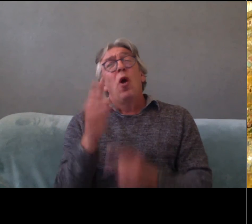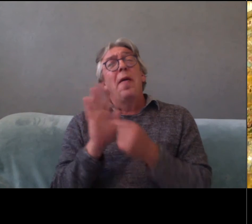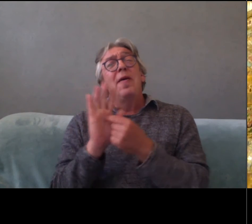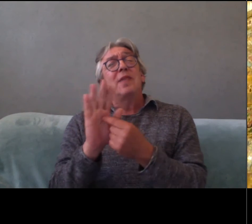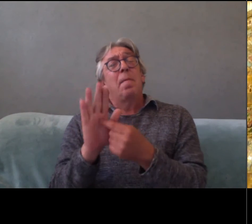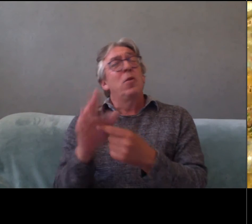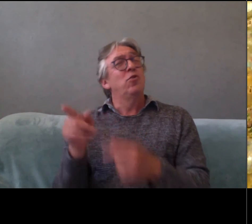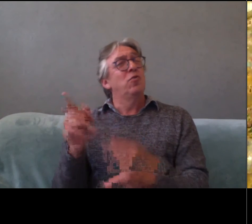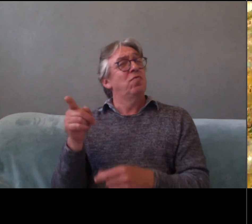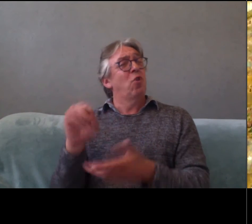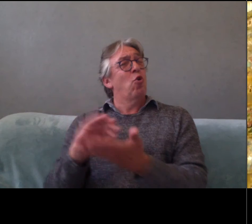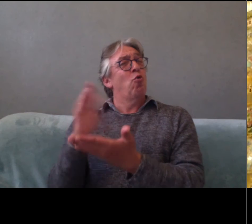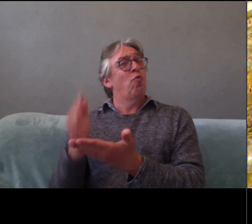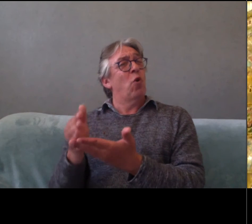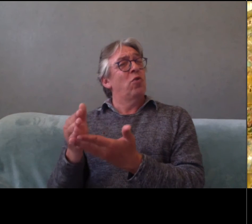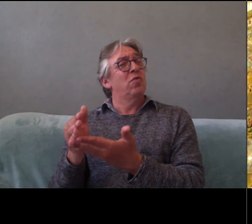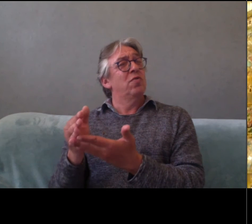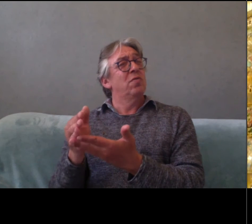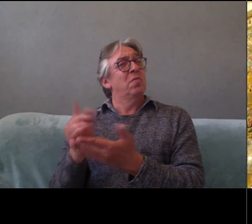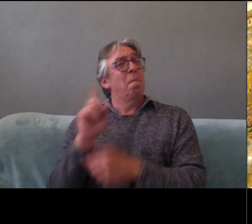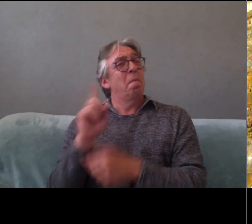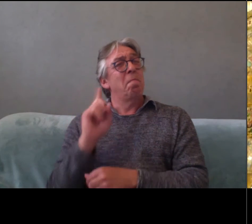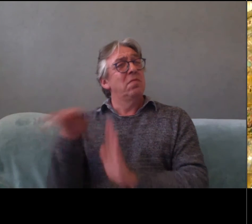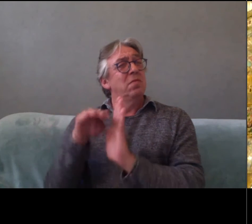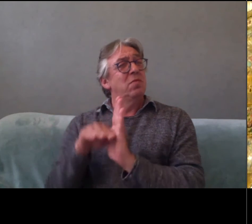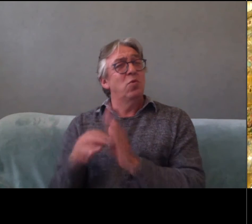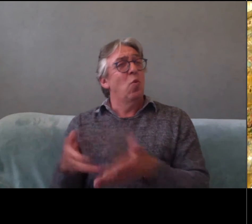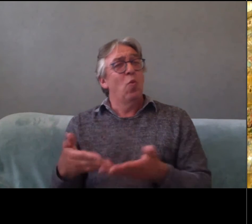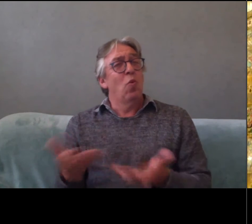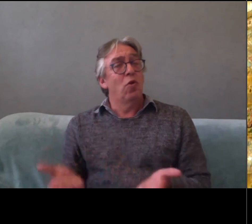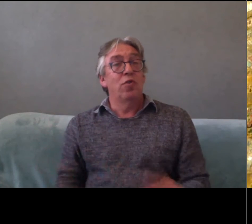And please, try to stick to three minutes each of you.